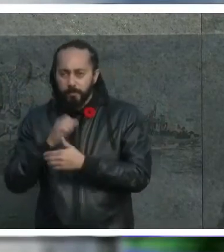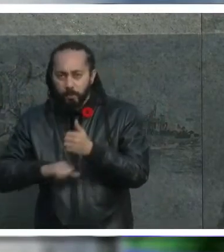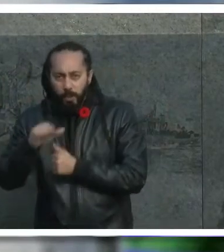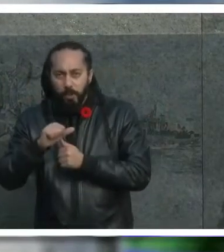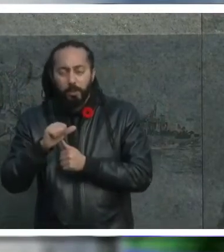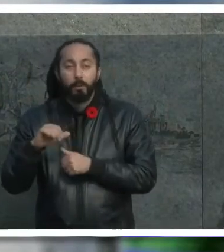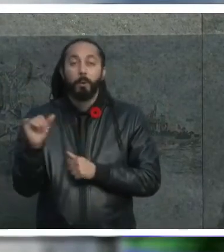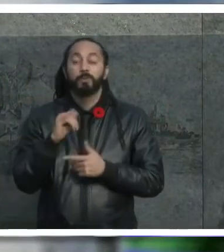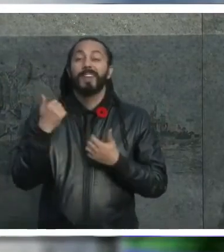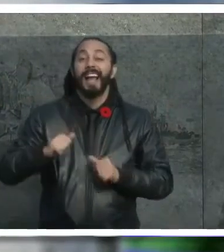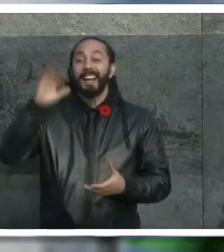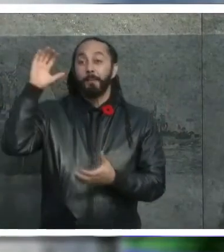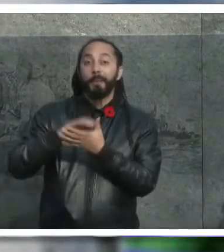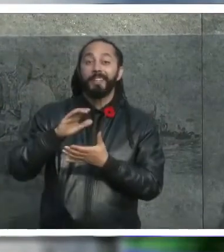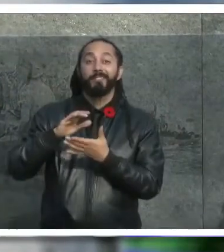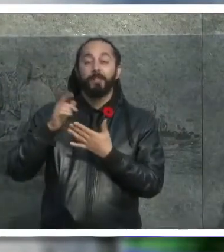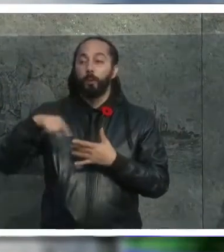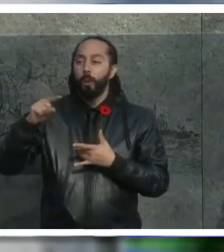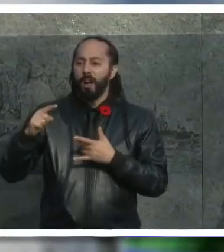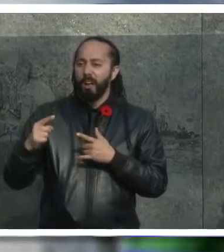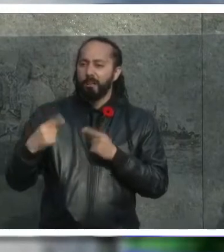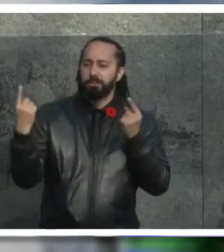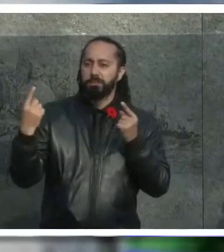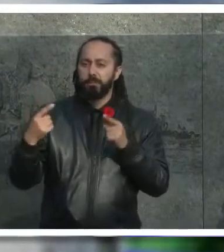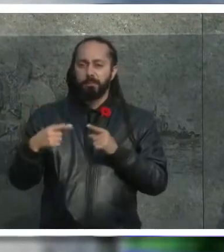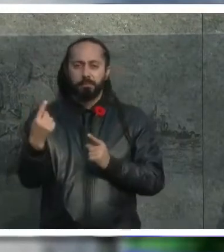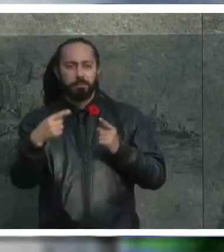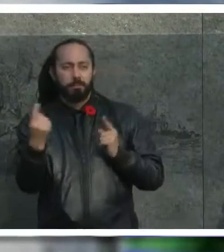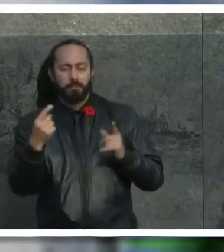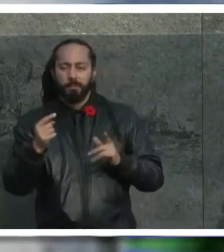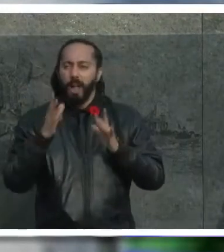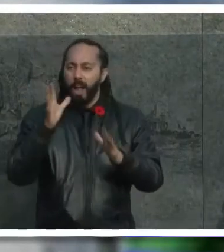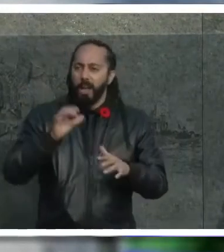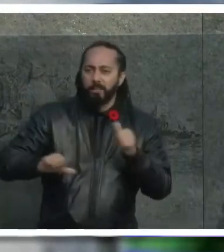our determination to fight beliefs which divide us, hateful attitudes